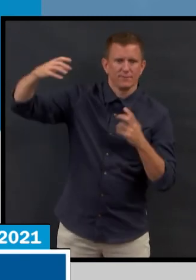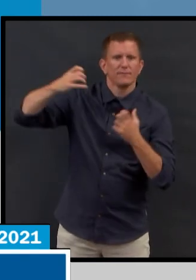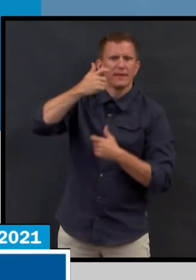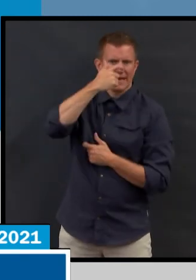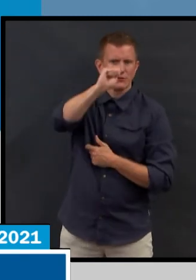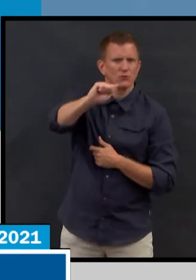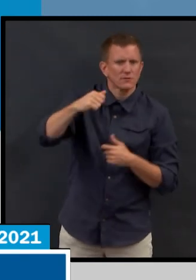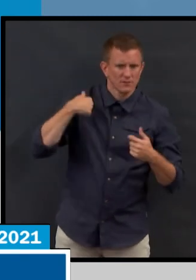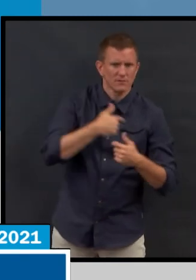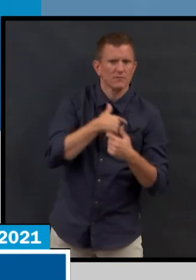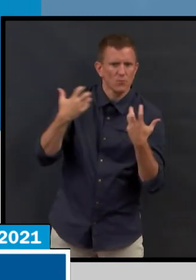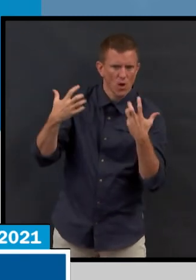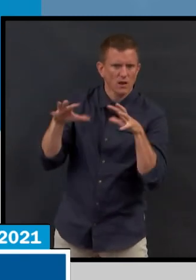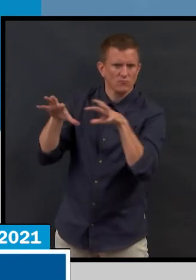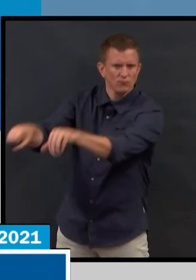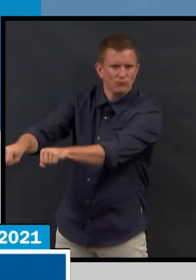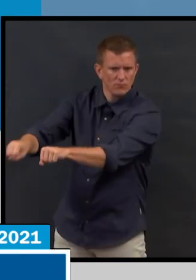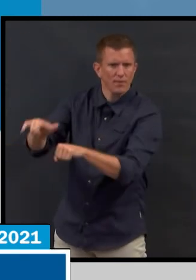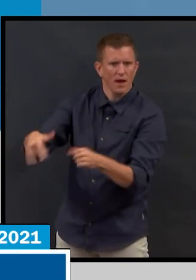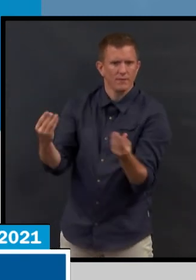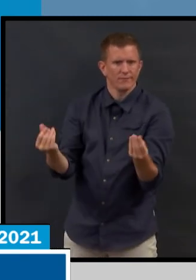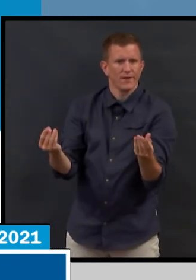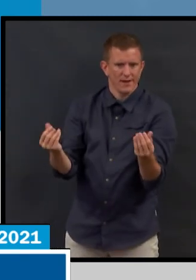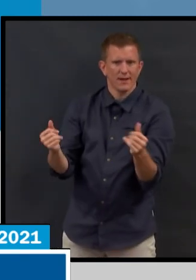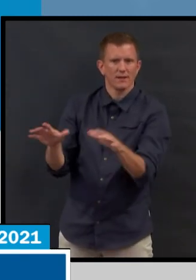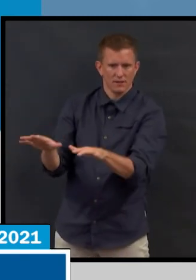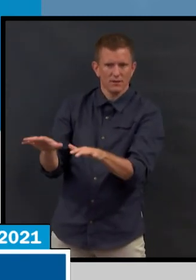it developed but we were focused on if there was going to be development to make sure that there